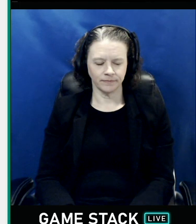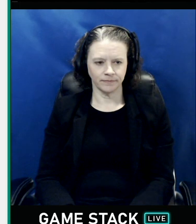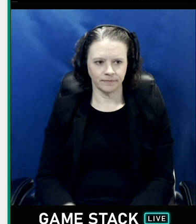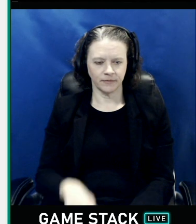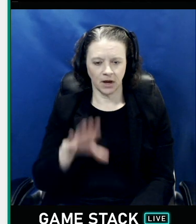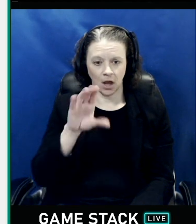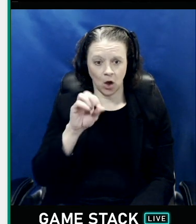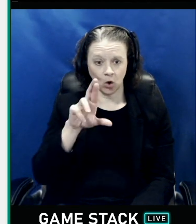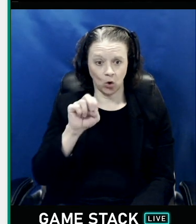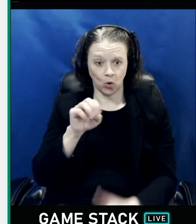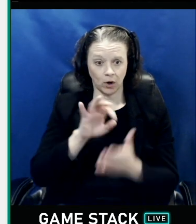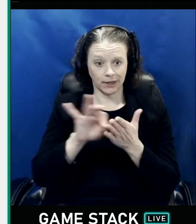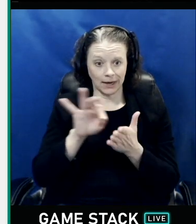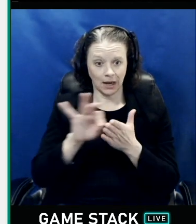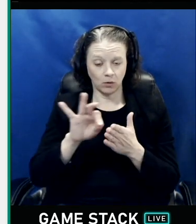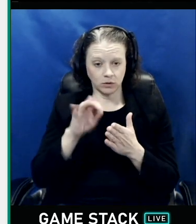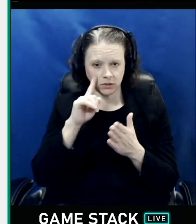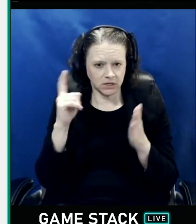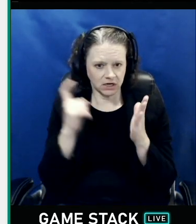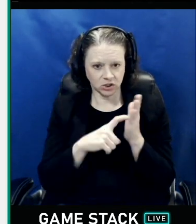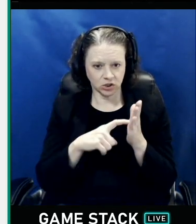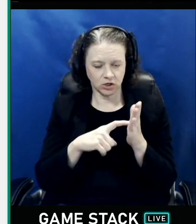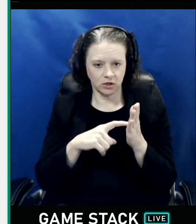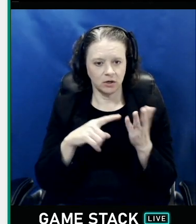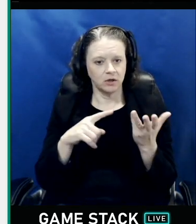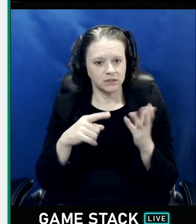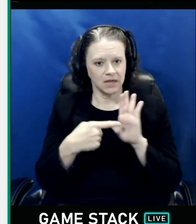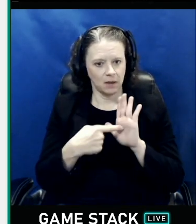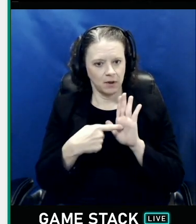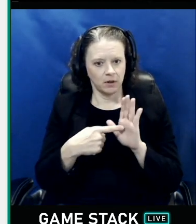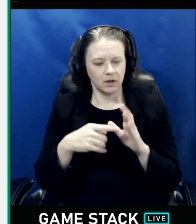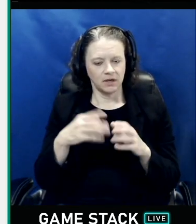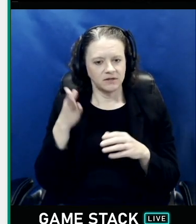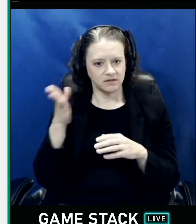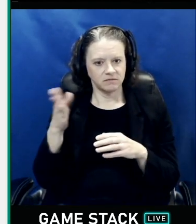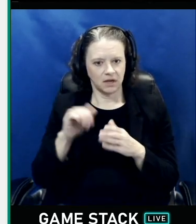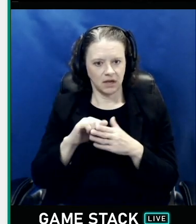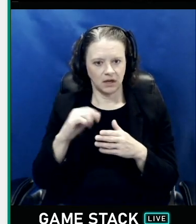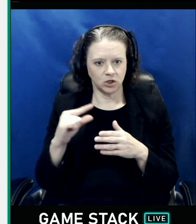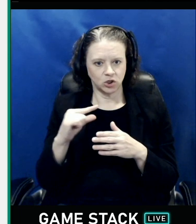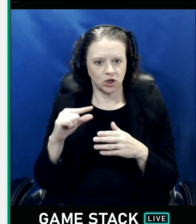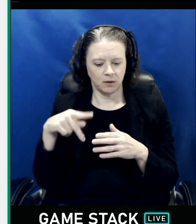A core count detection code sample is available at gpuopen.com. We intend to update it to add a low core